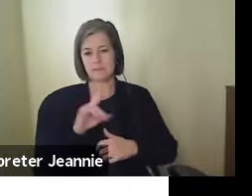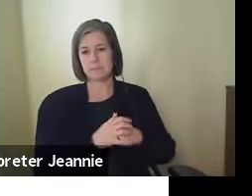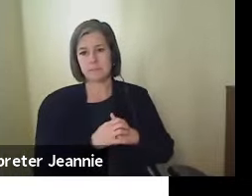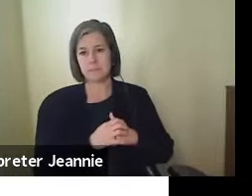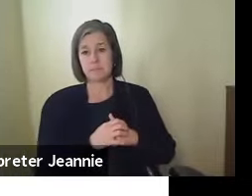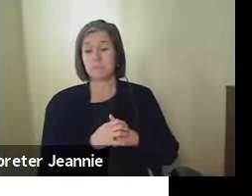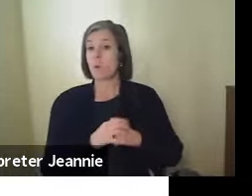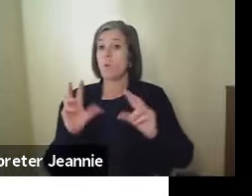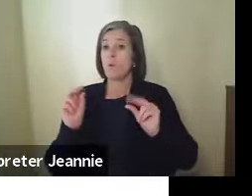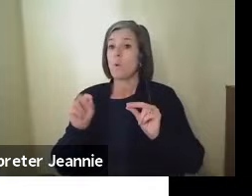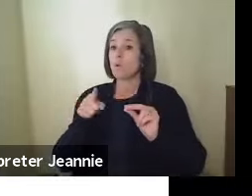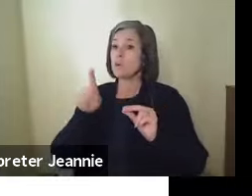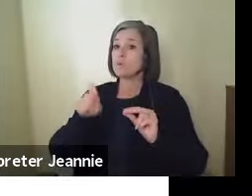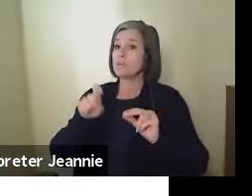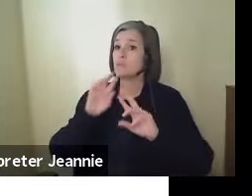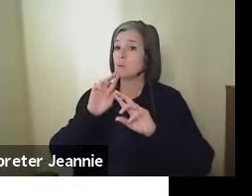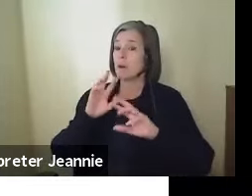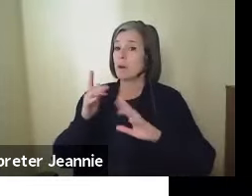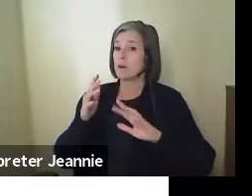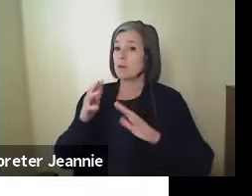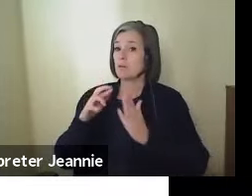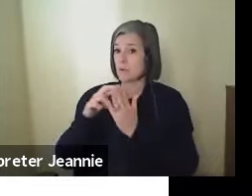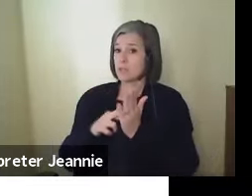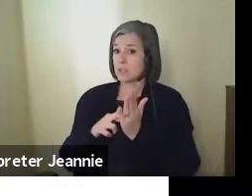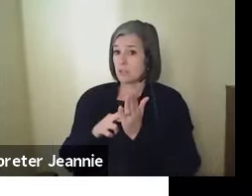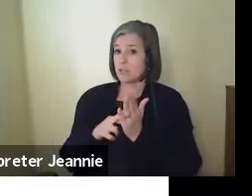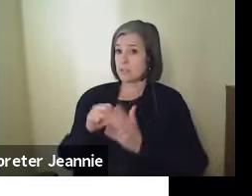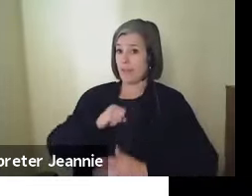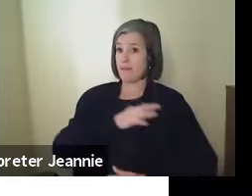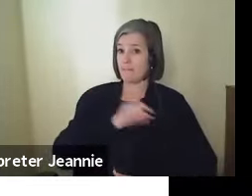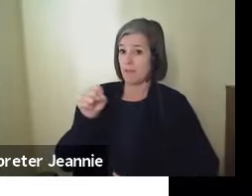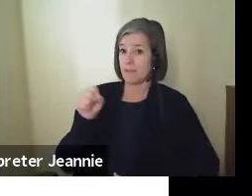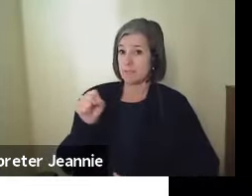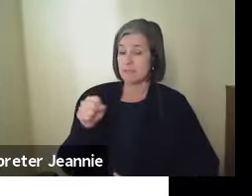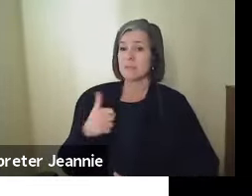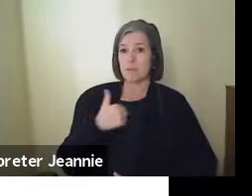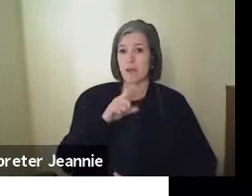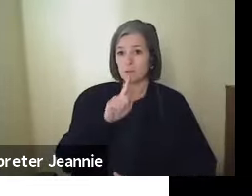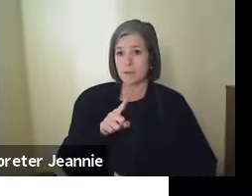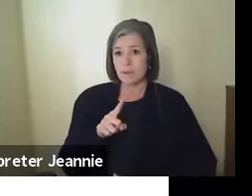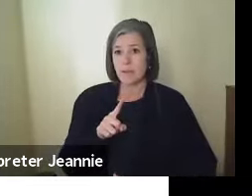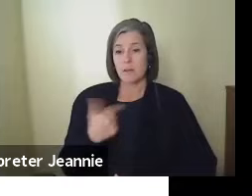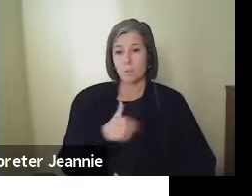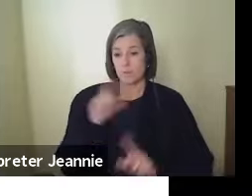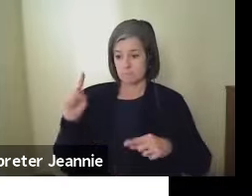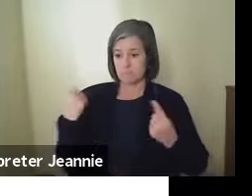You should definitely register staff. And really we have gotten them included